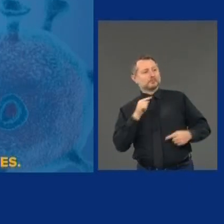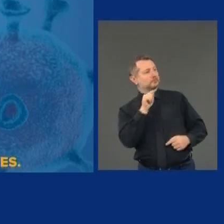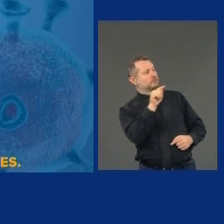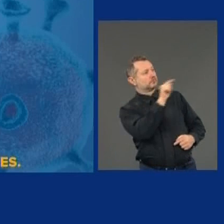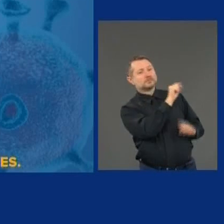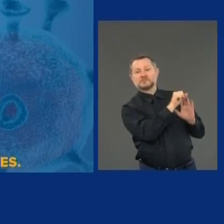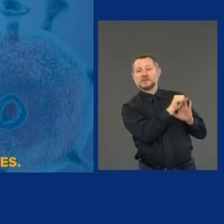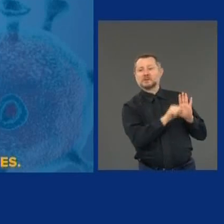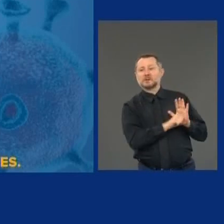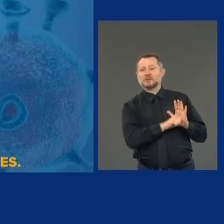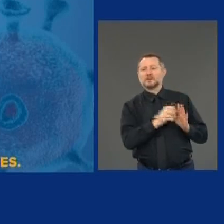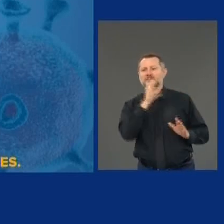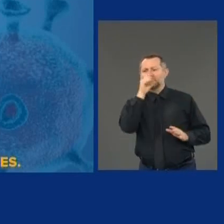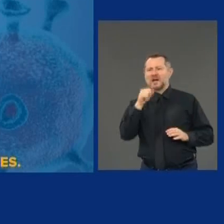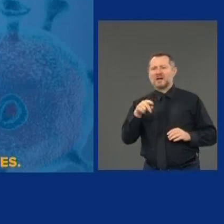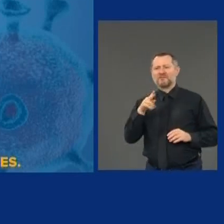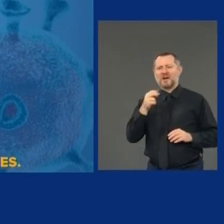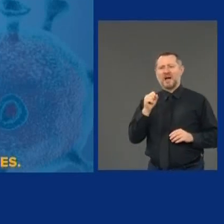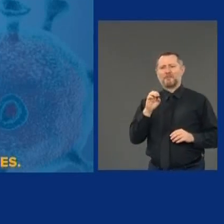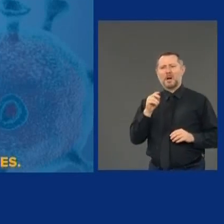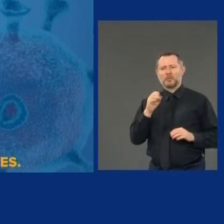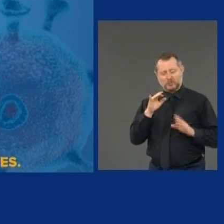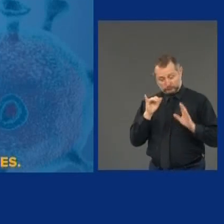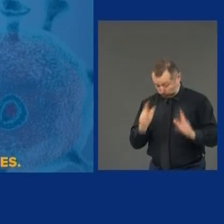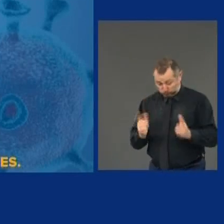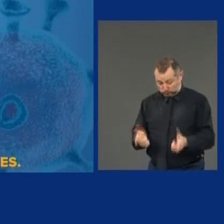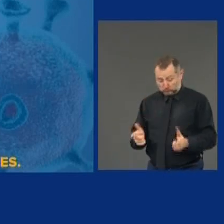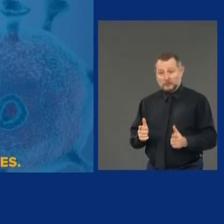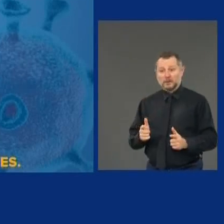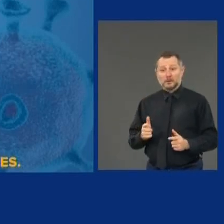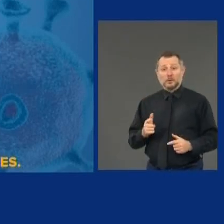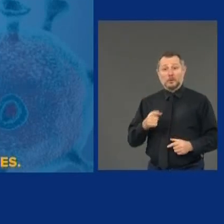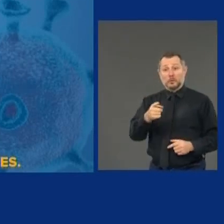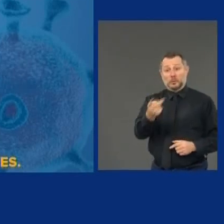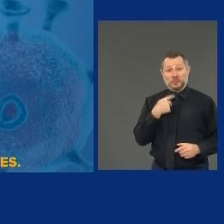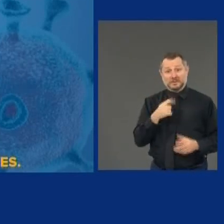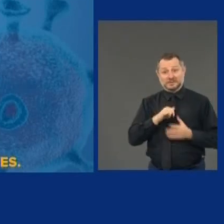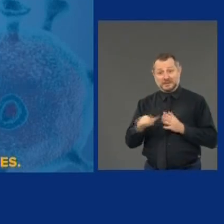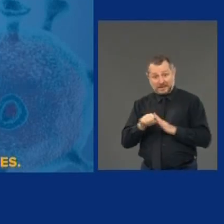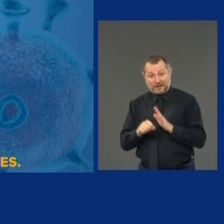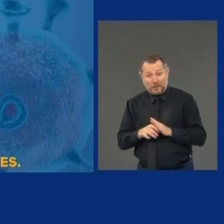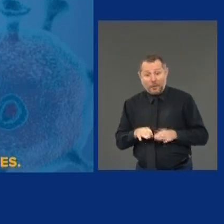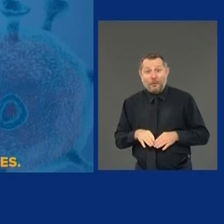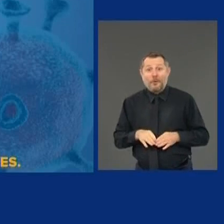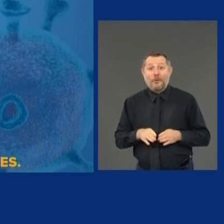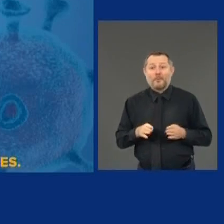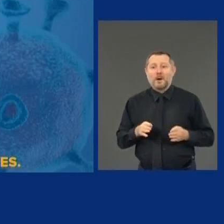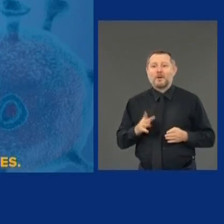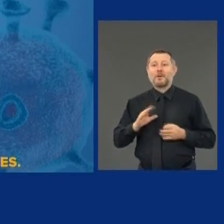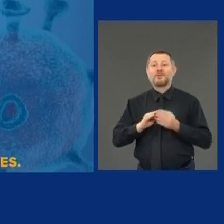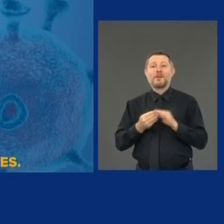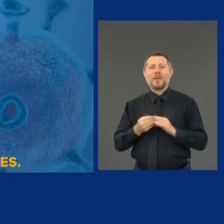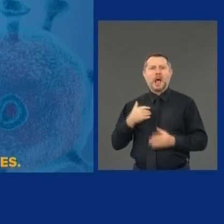WE ARE THE EXCEPTION AND AN OUTRAGEOUS EXCEPTION. WE SO FAR HAVE THE EXACT OPPOSITE PHENOMENON.